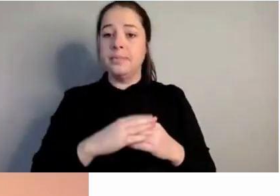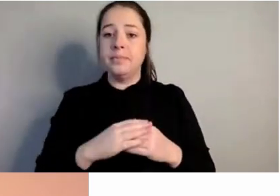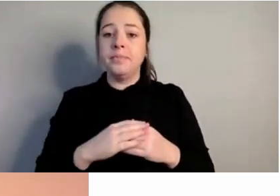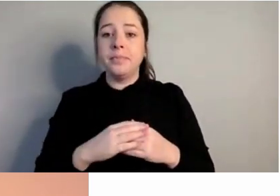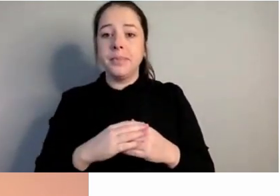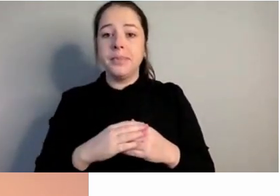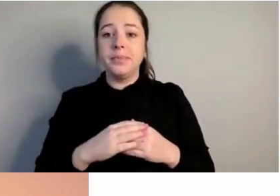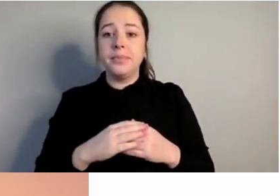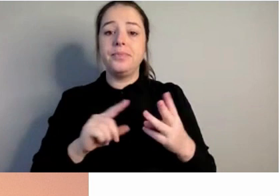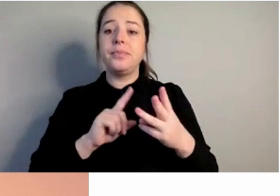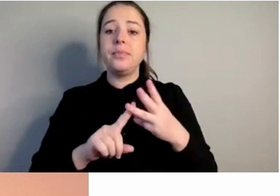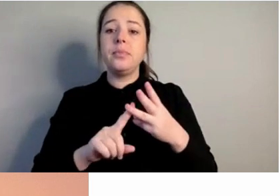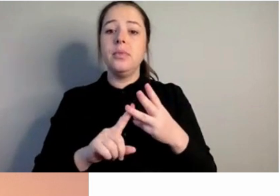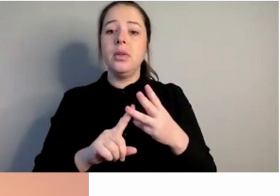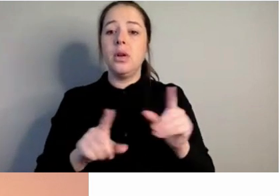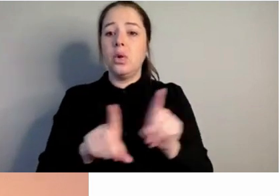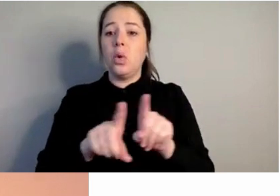and that it has the capability to do its job well.